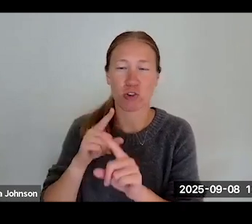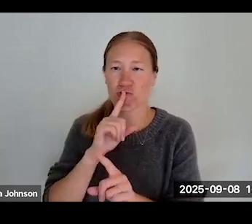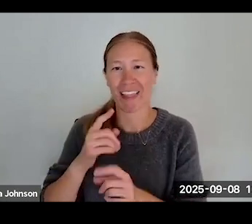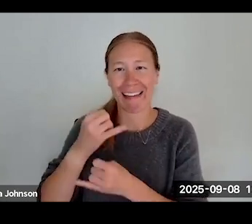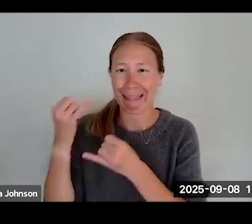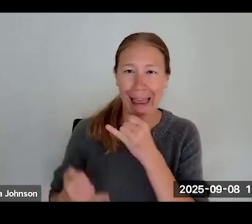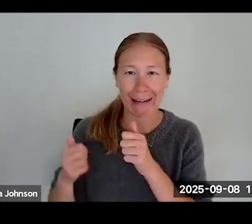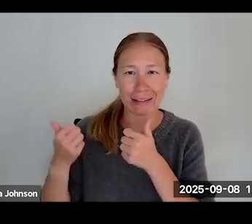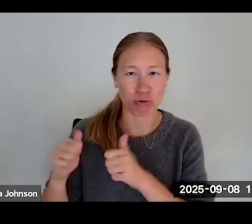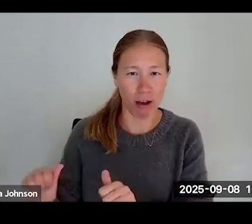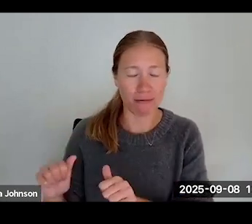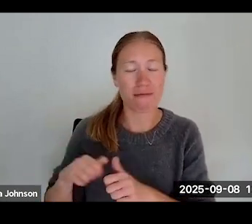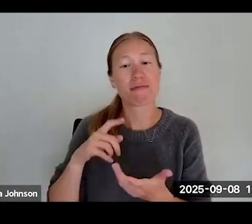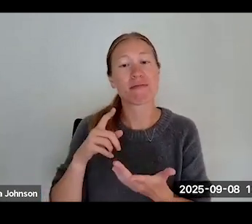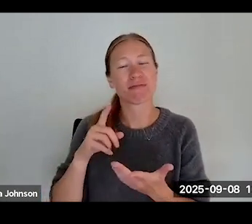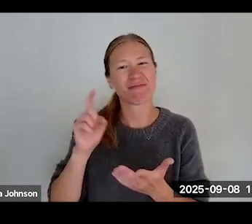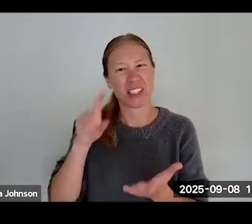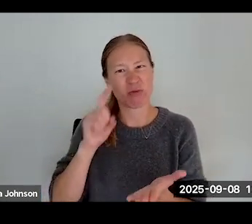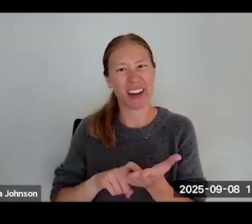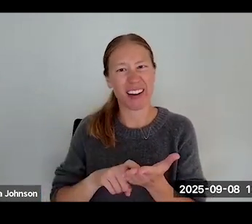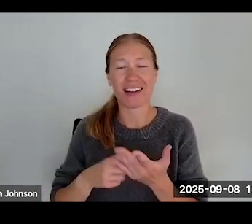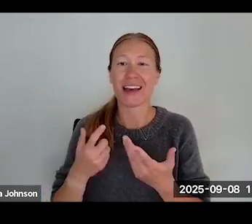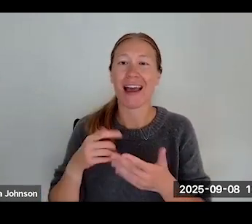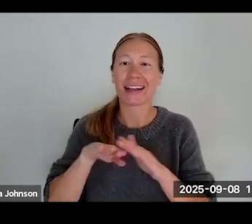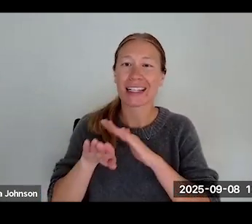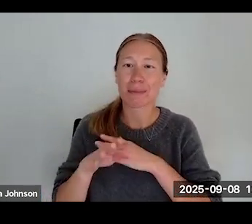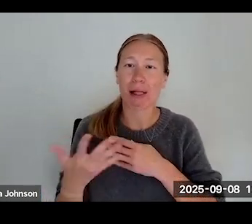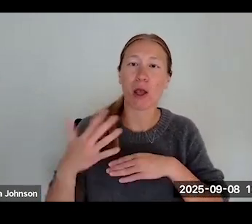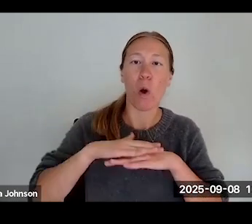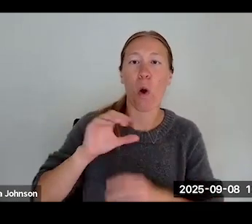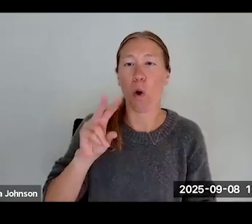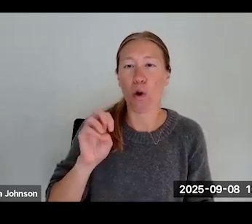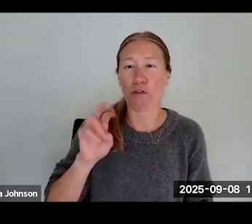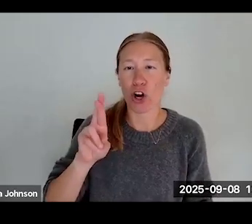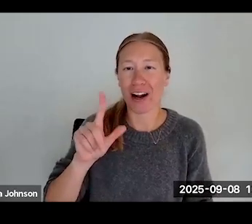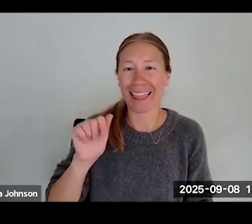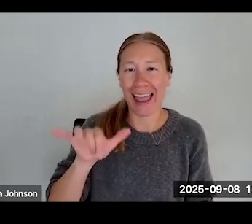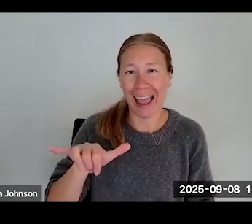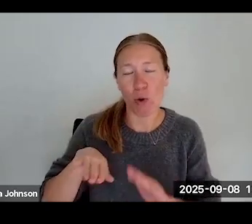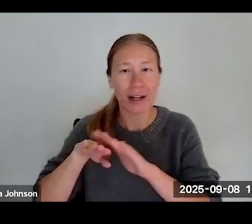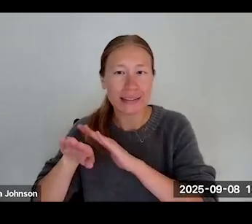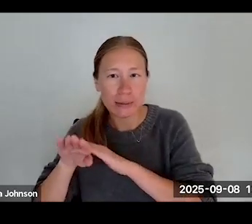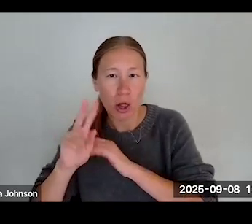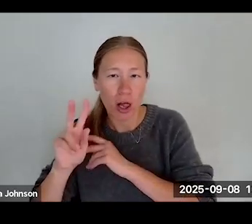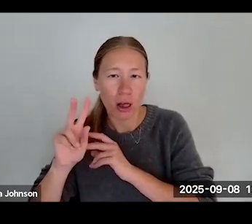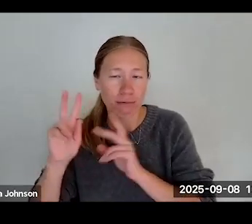is to remember that accessibility overlays or accessible versions, I'm using air quotes here,